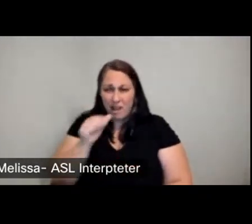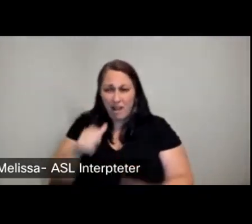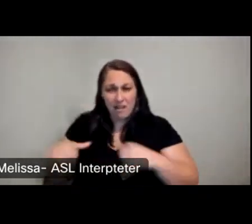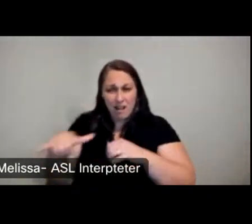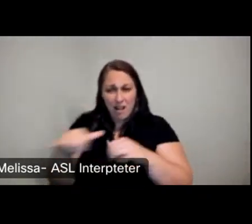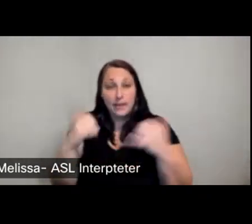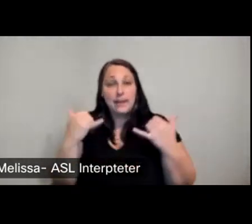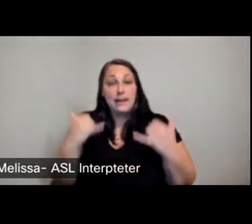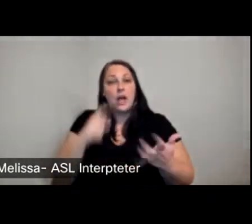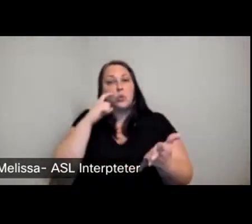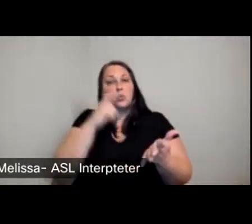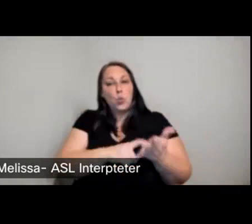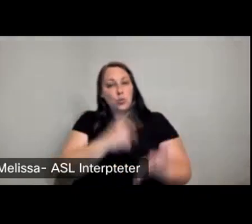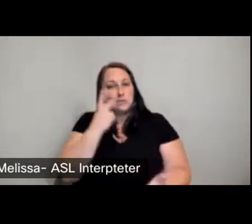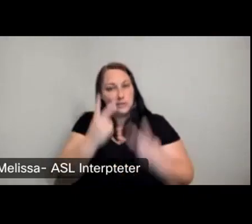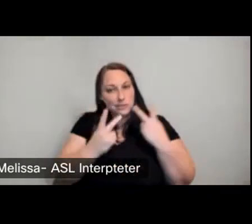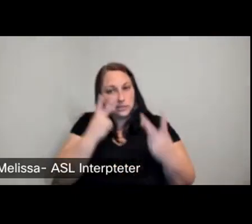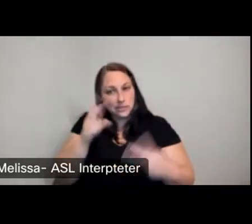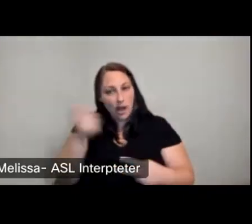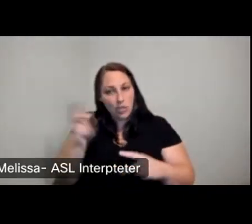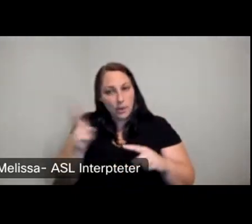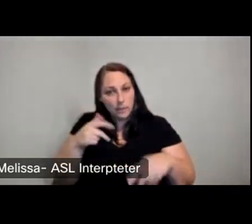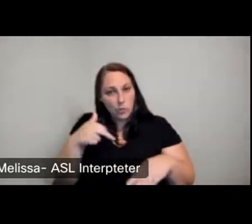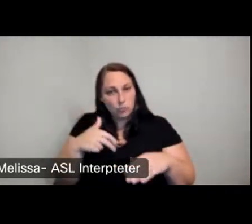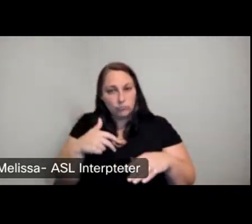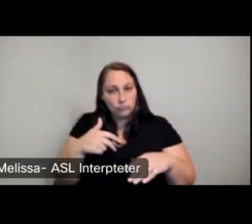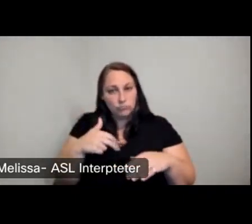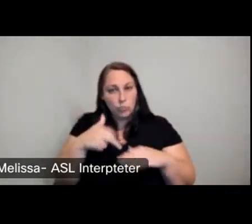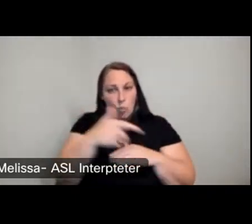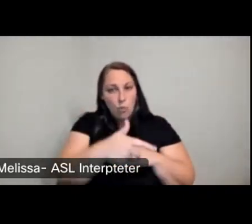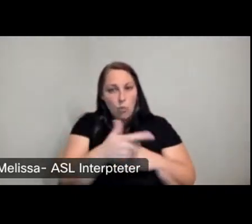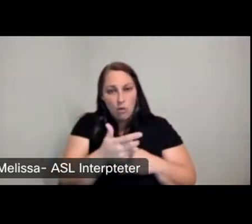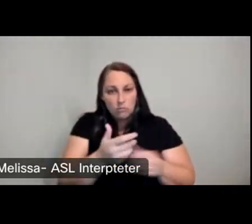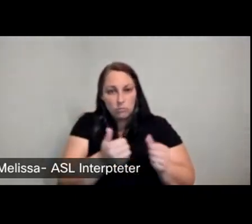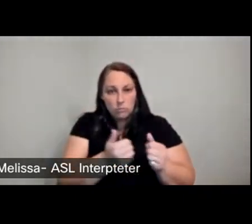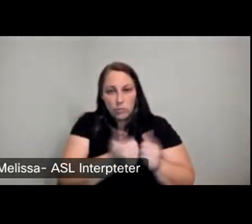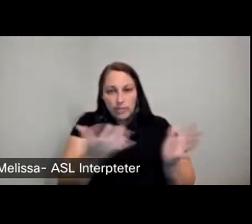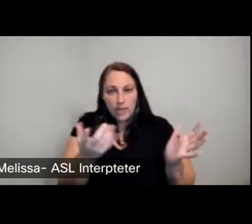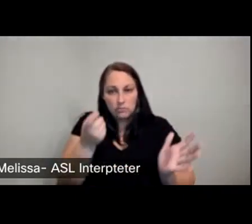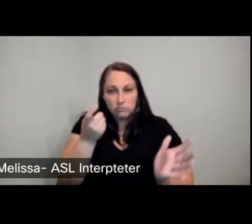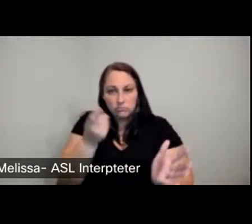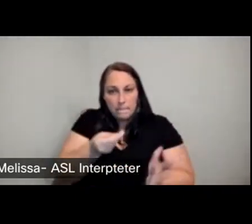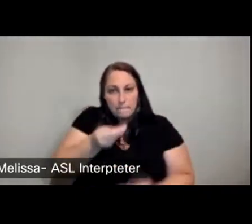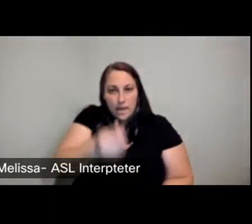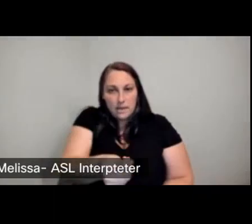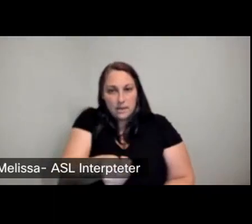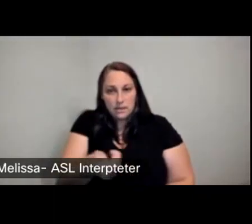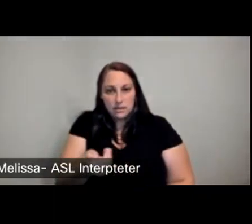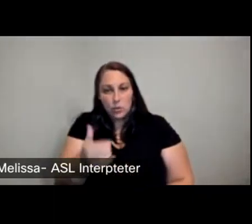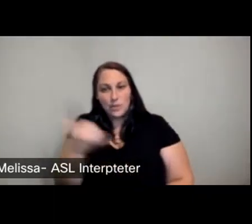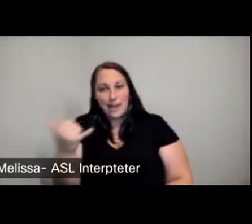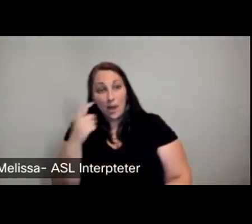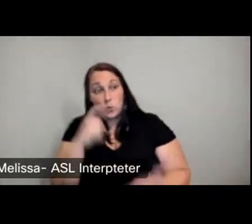see other Riders walking on without paying so that has to be addressed yes and then uh we need data